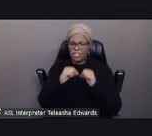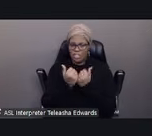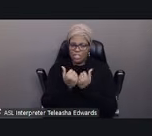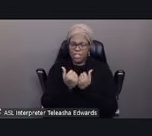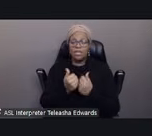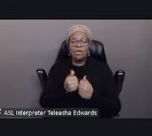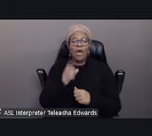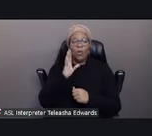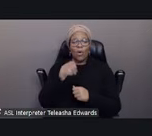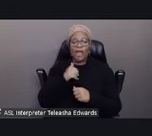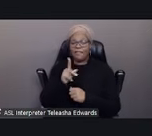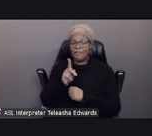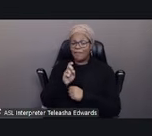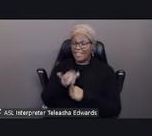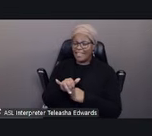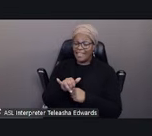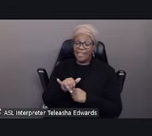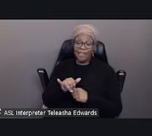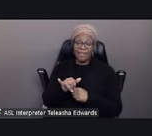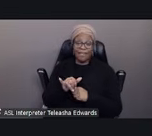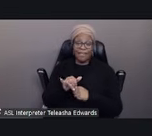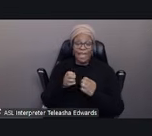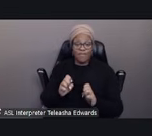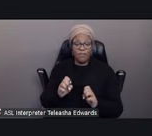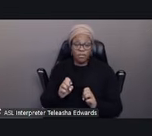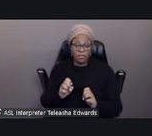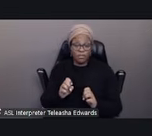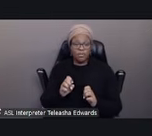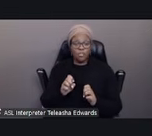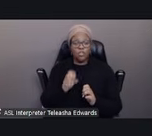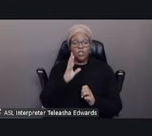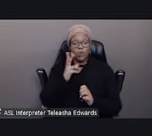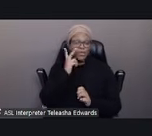rural health innovation fund. You would see that reflected in the application where there